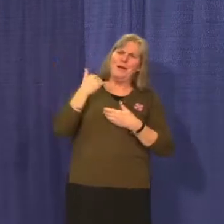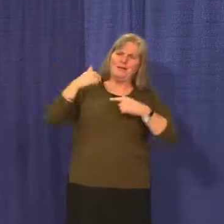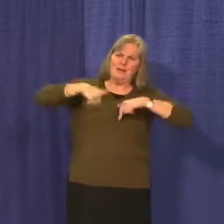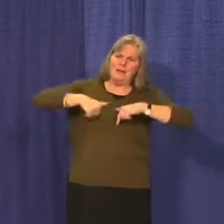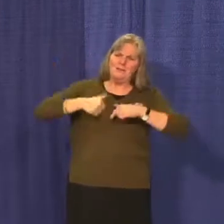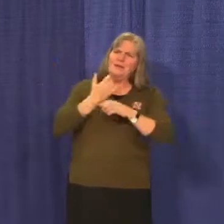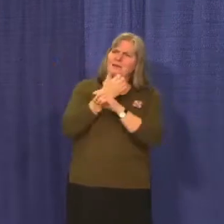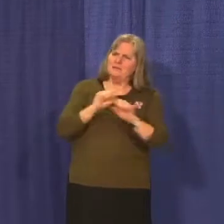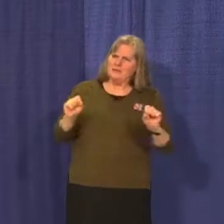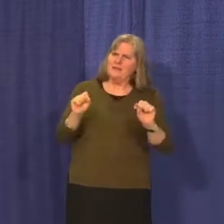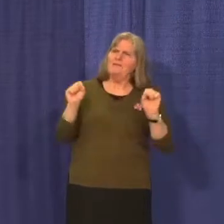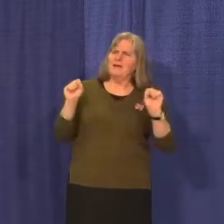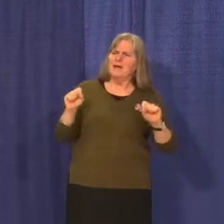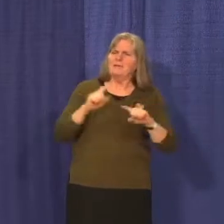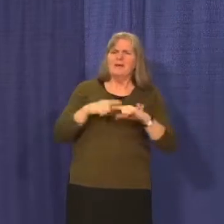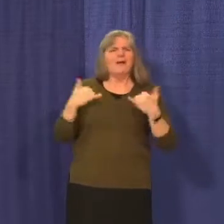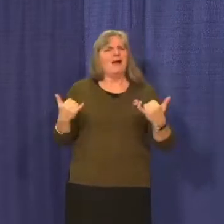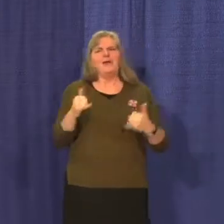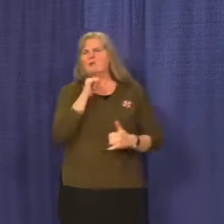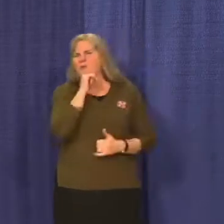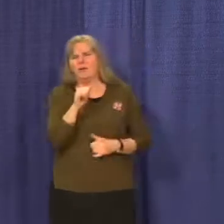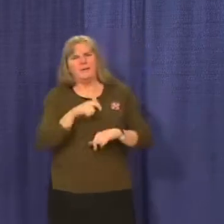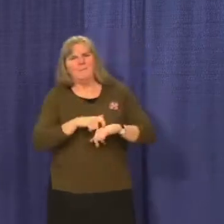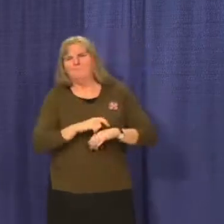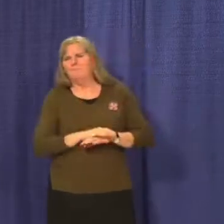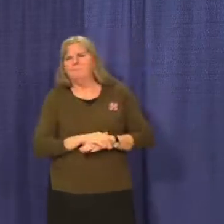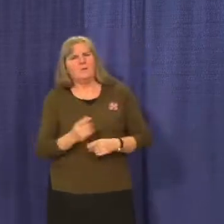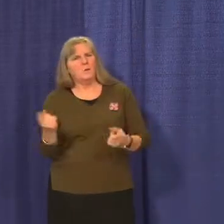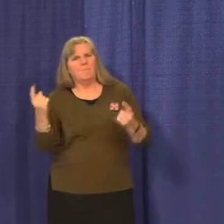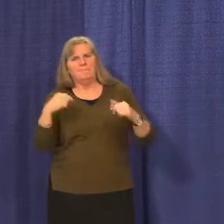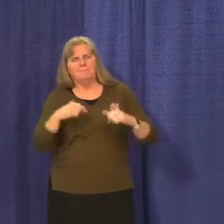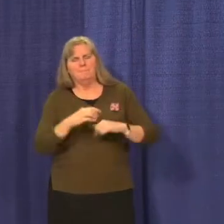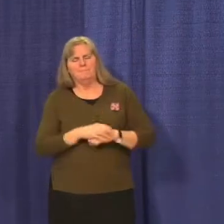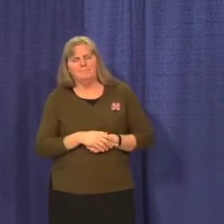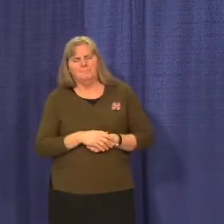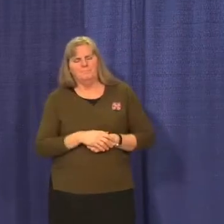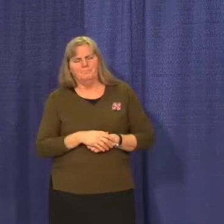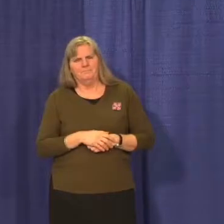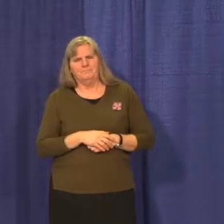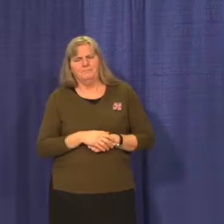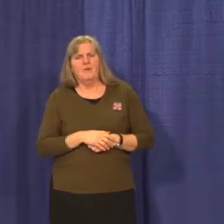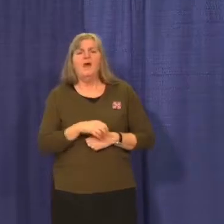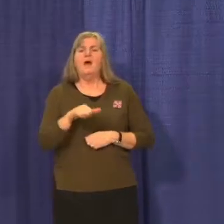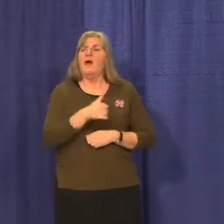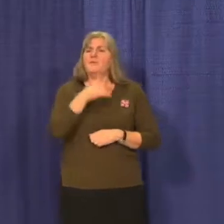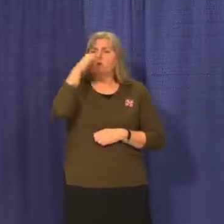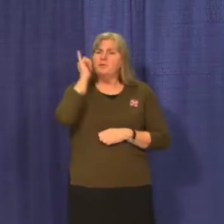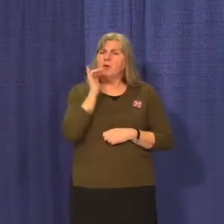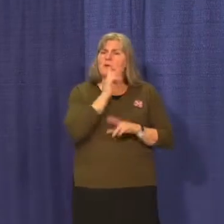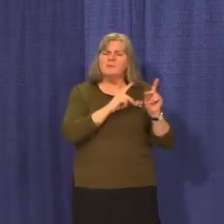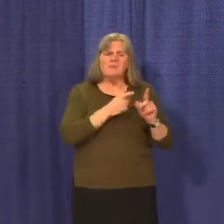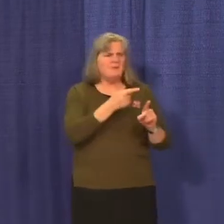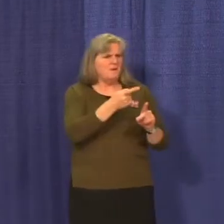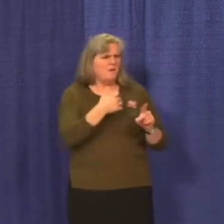it is safe to do so. I have also spoken with and heard from many Yukoners who are